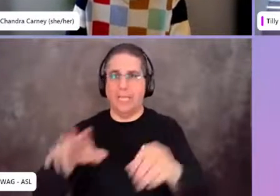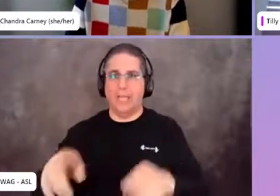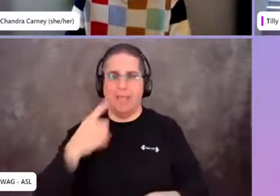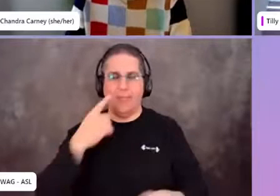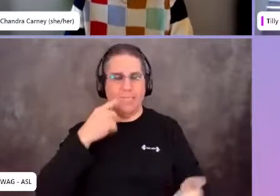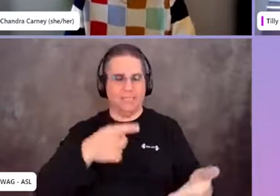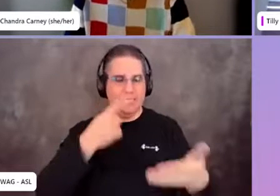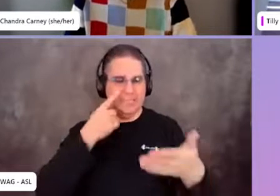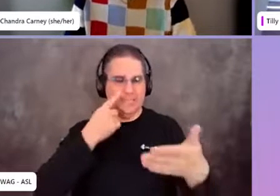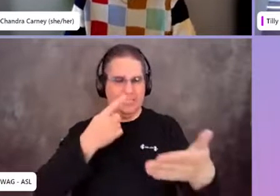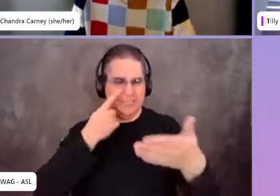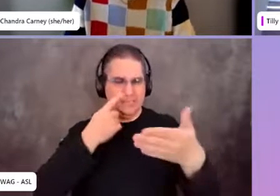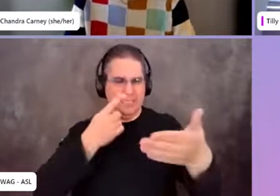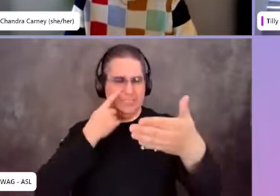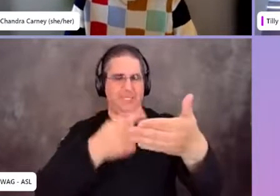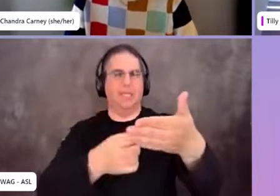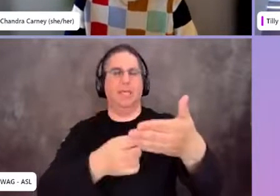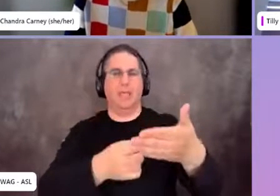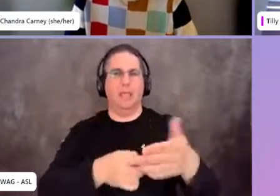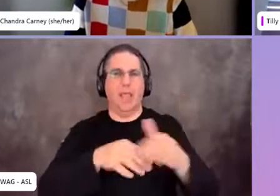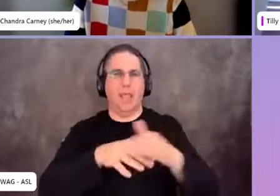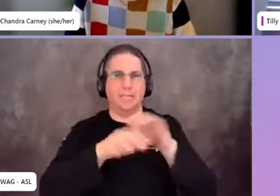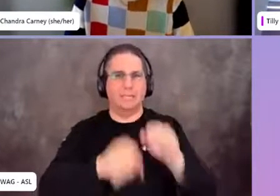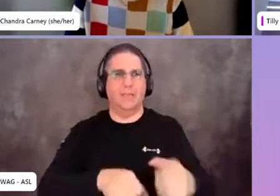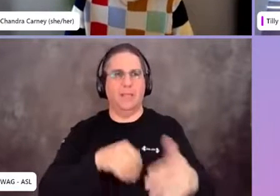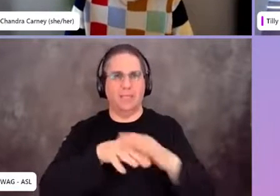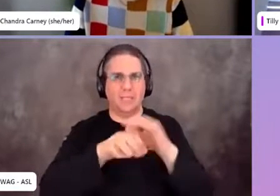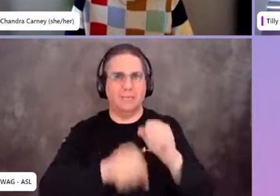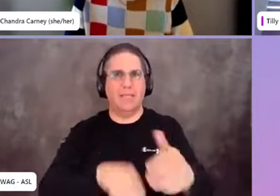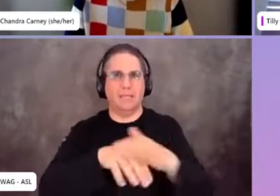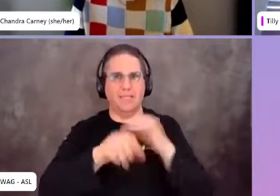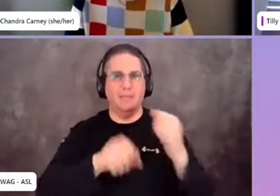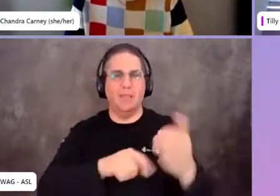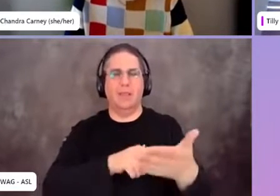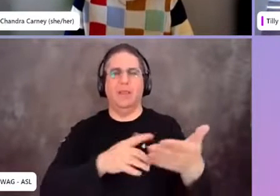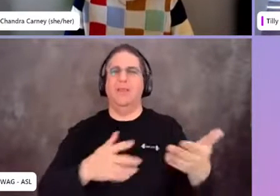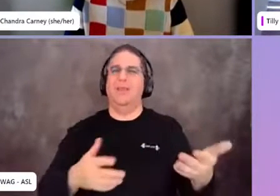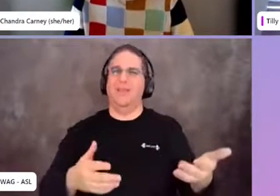much knowledge yet and where people weren't pushing for it that much yet, constantly